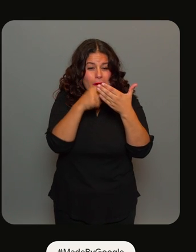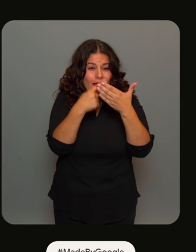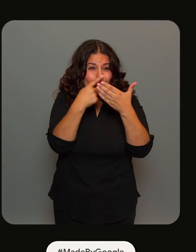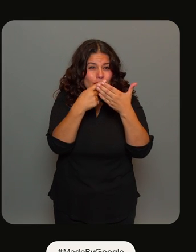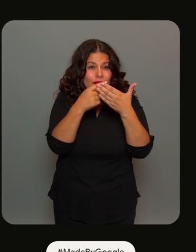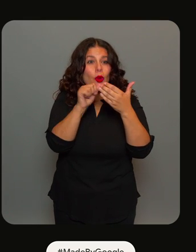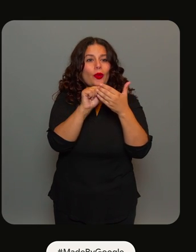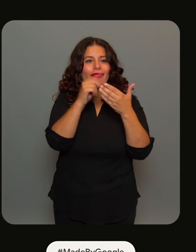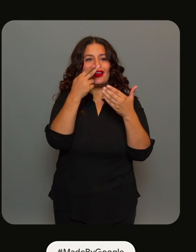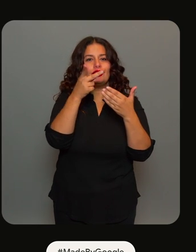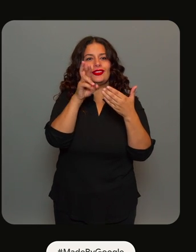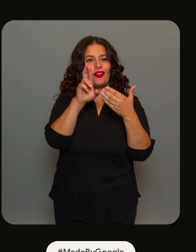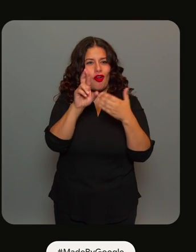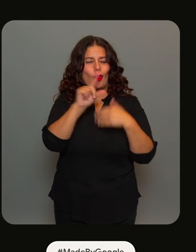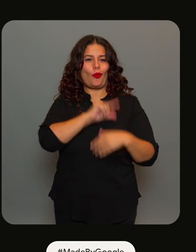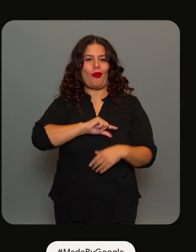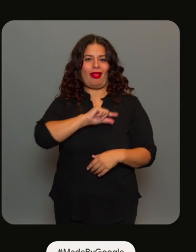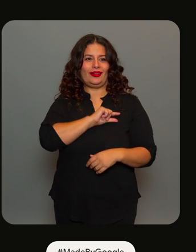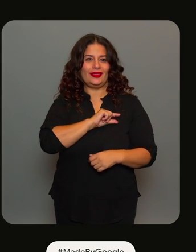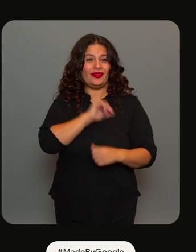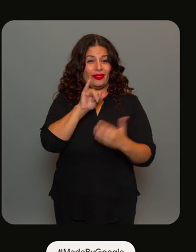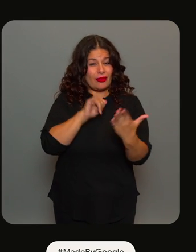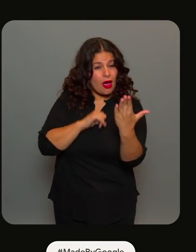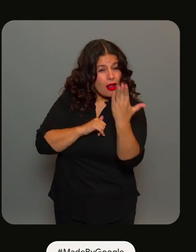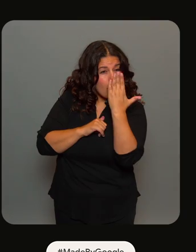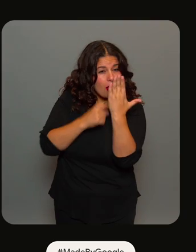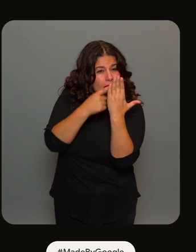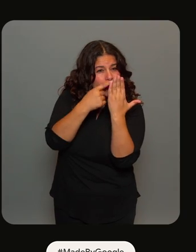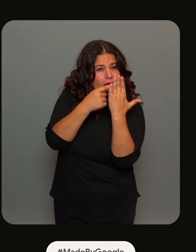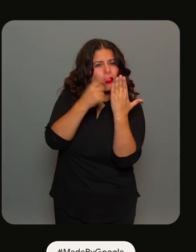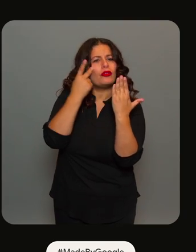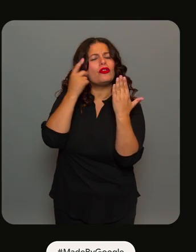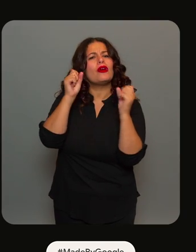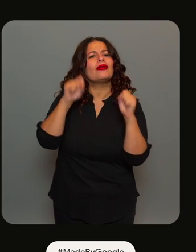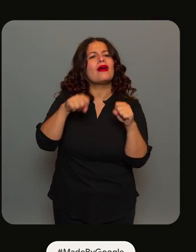Now, that's close enough to photograph rain drops,